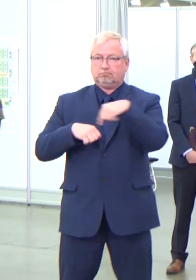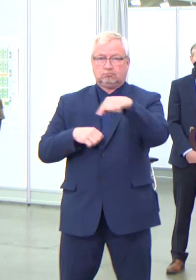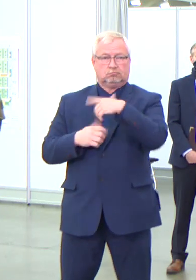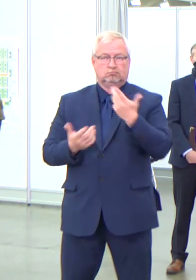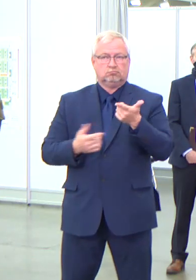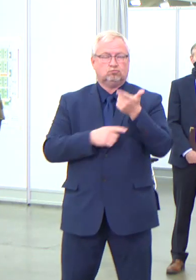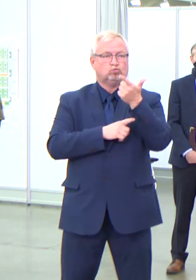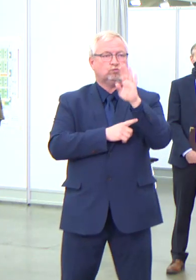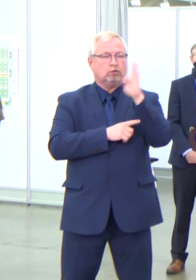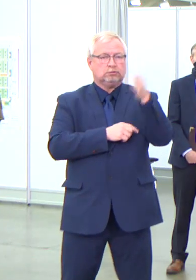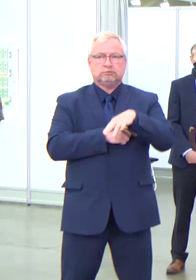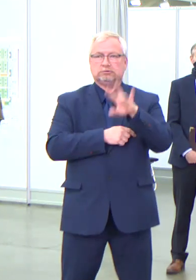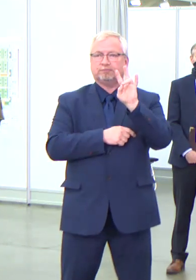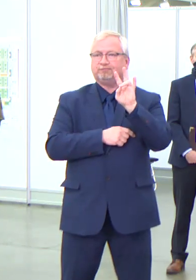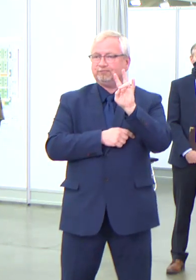. Other elements, including a 24/7